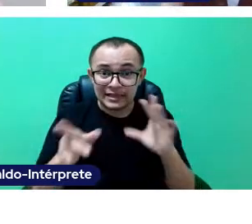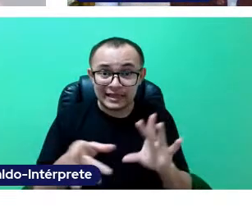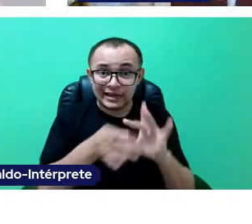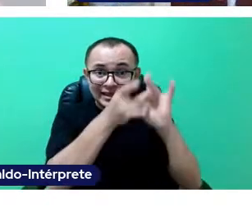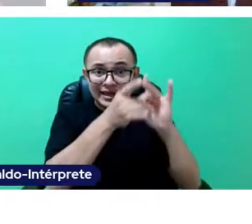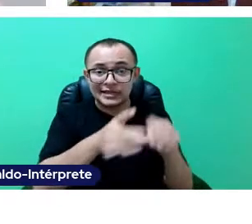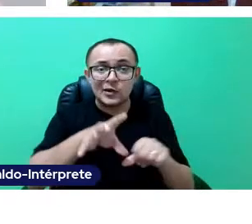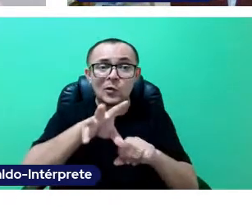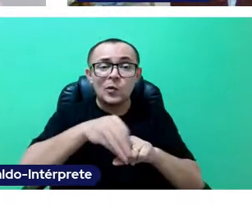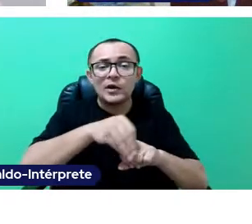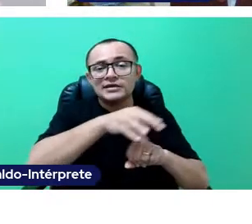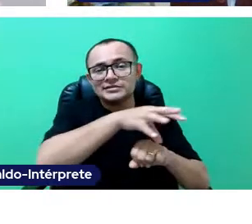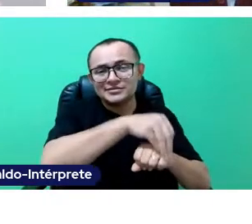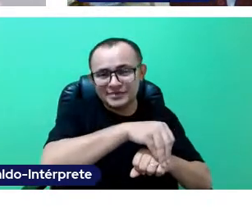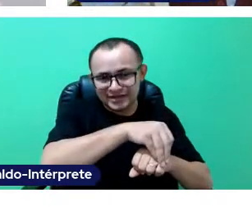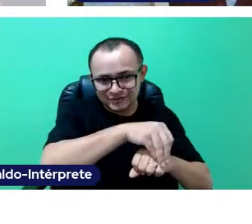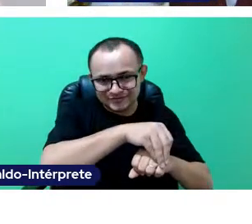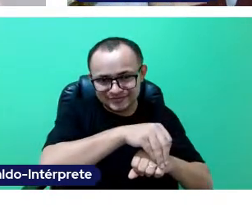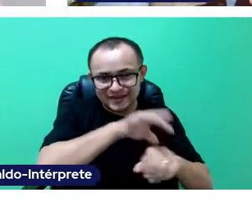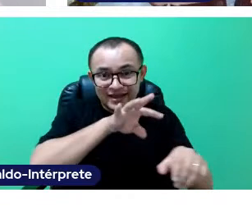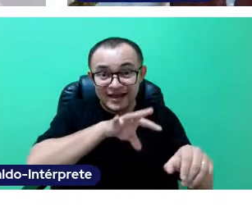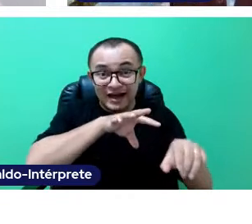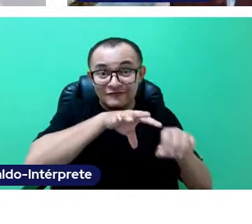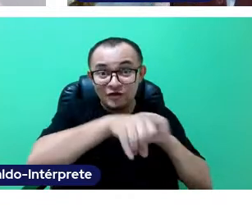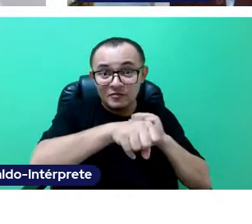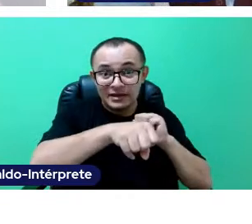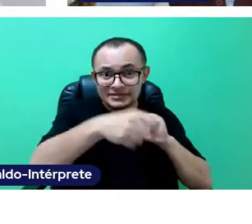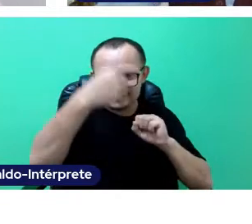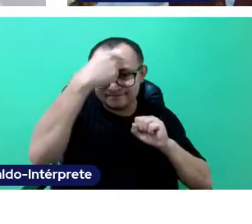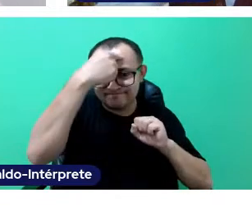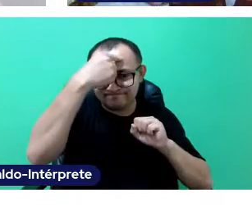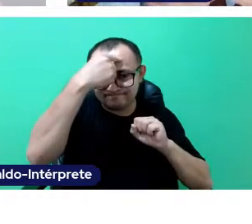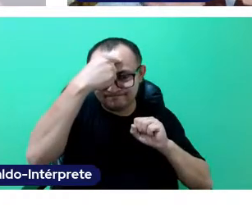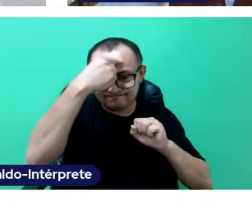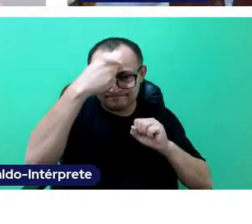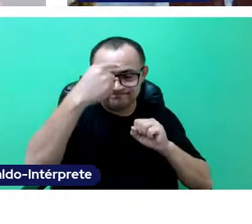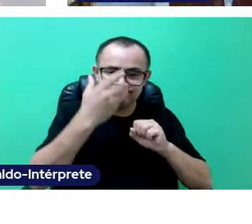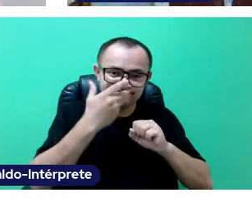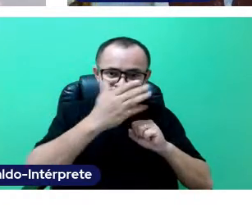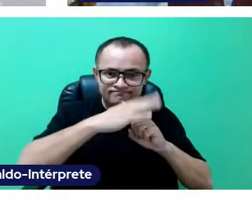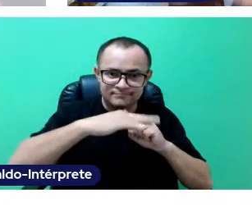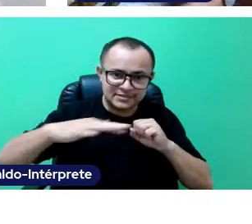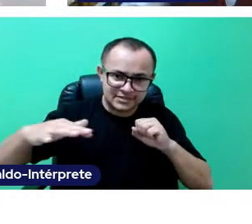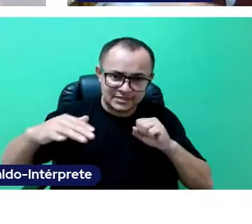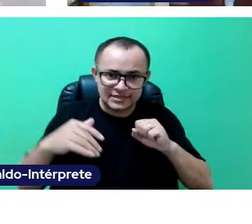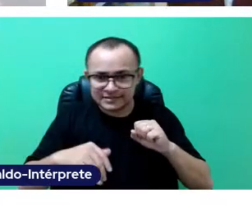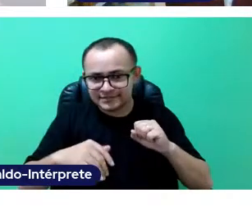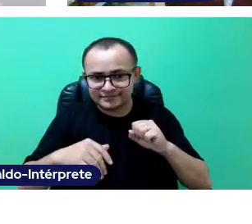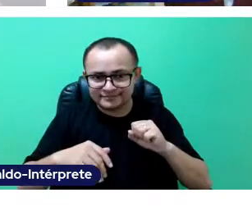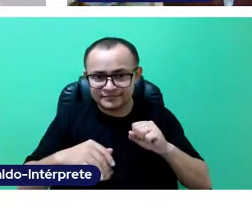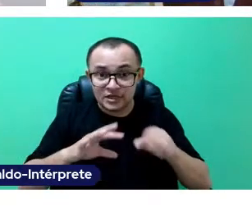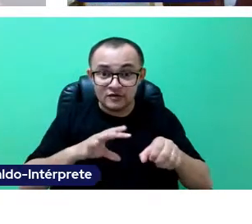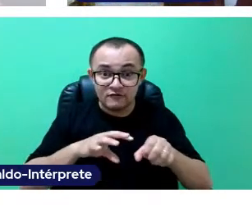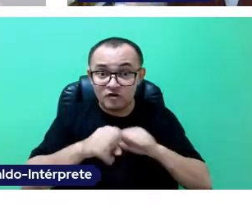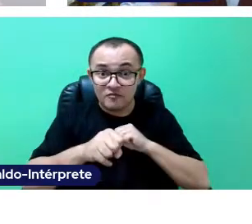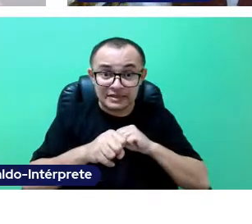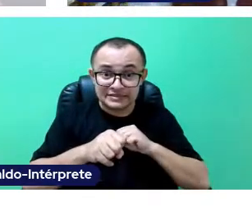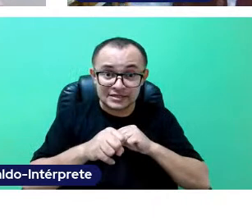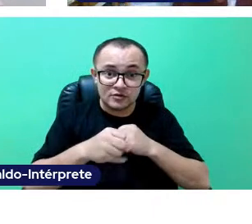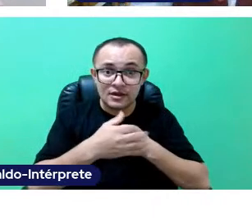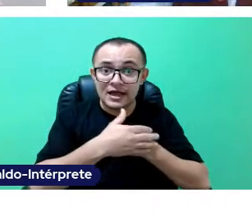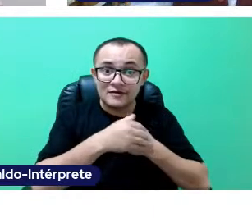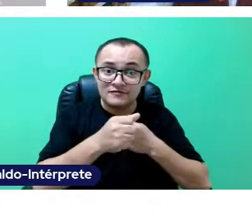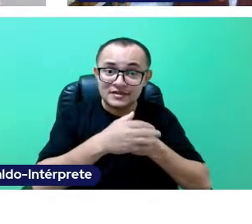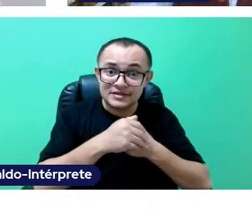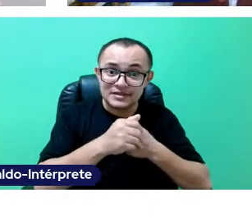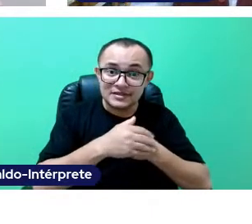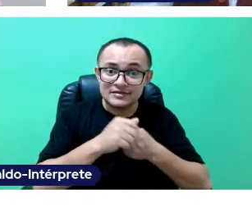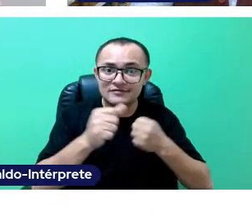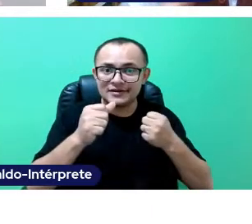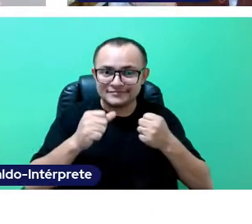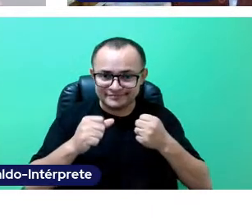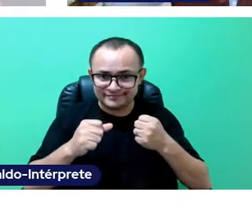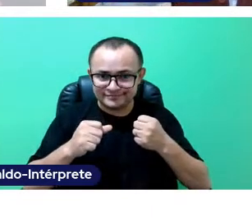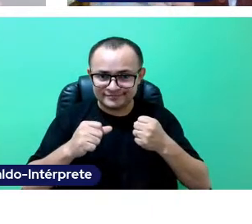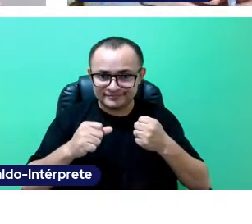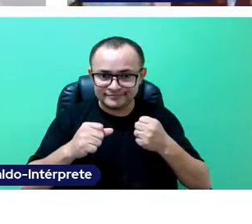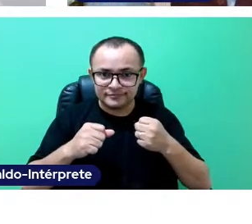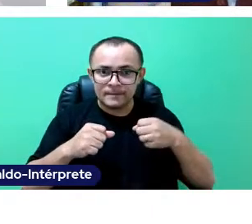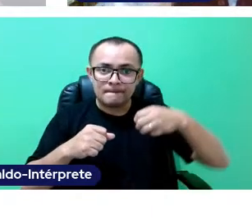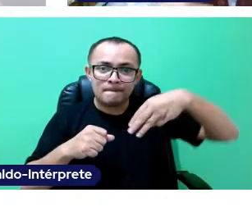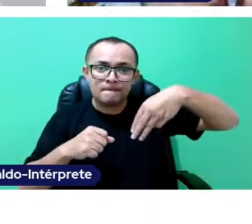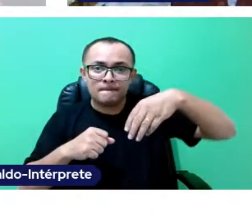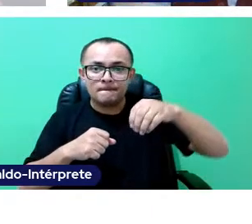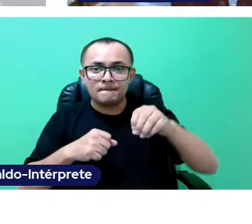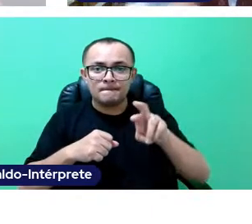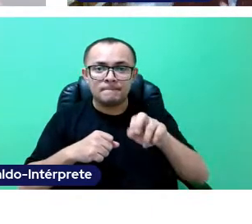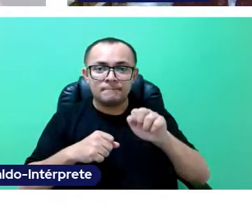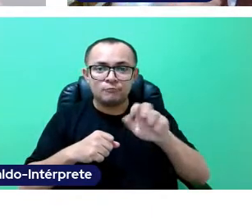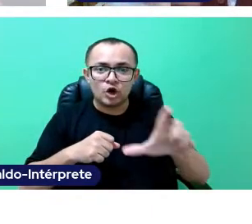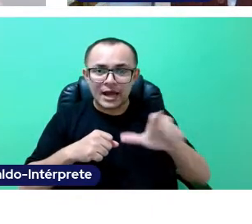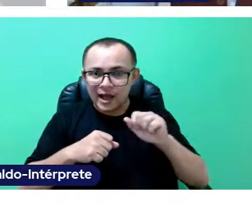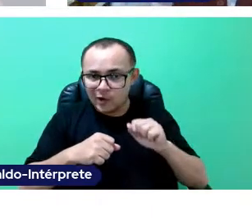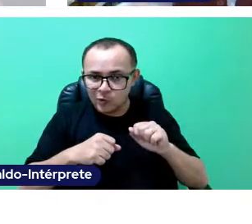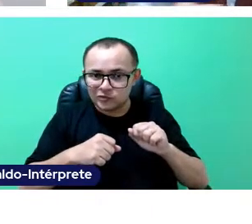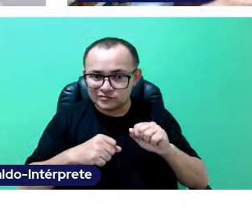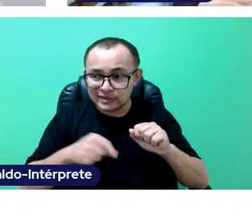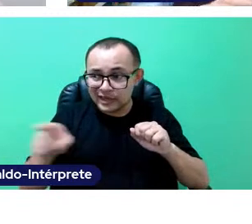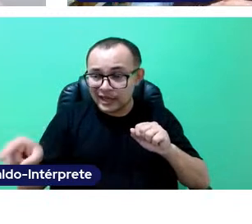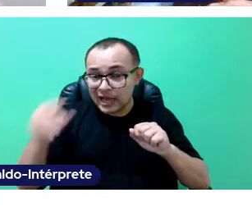To an intelectual formation, an emotional constitution, a moral and aesthetical education: for kids to learn what is it that we call beauty; music.